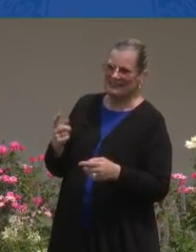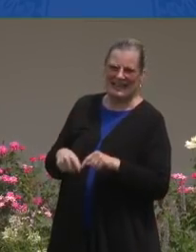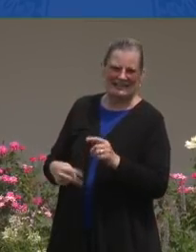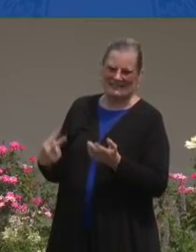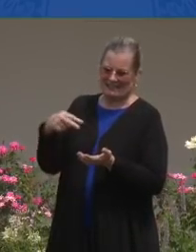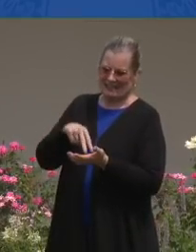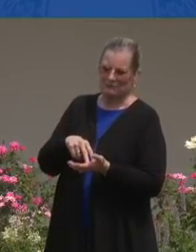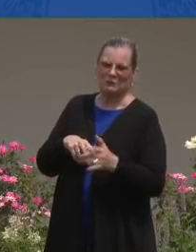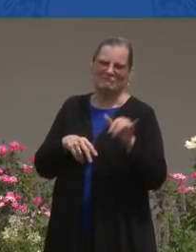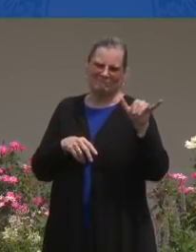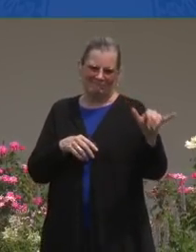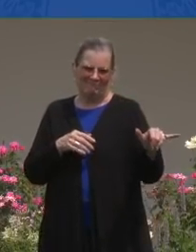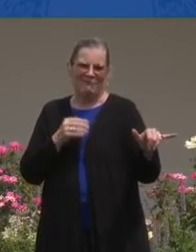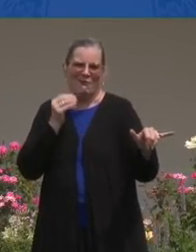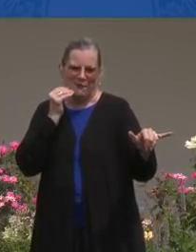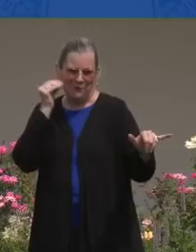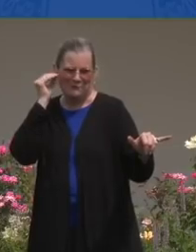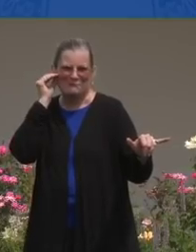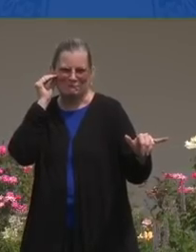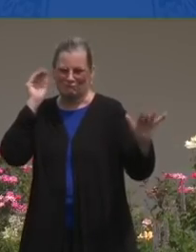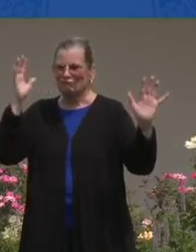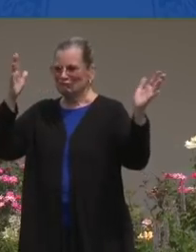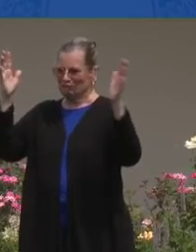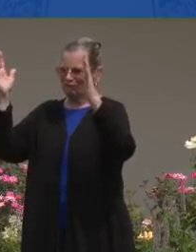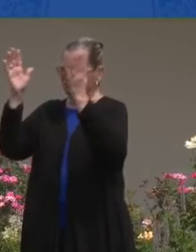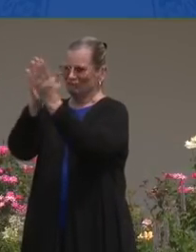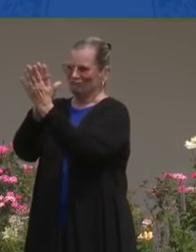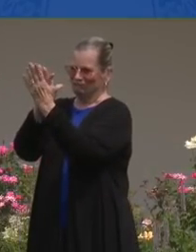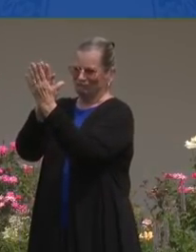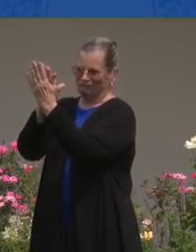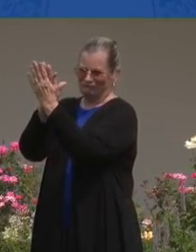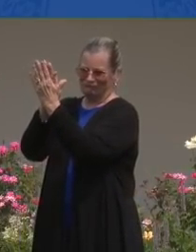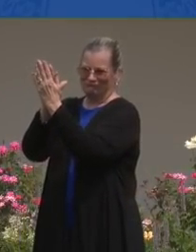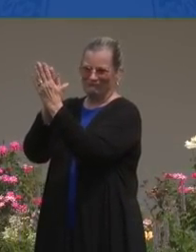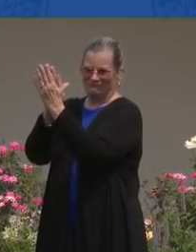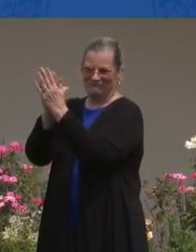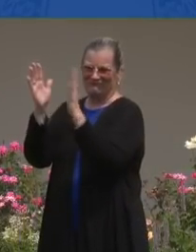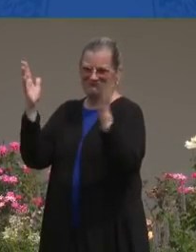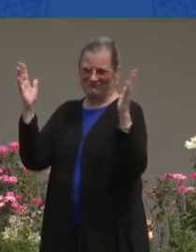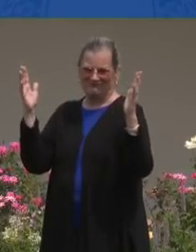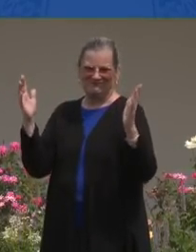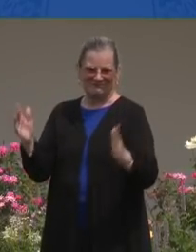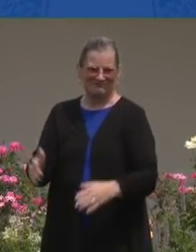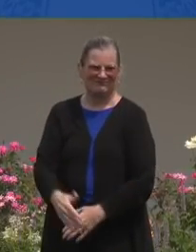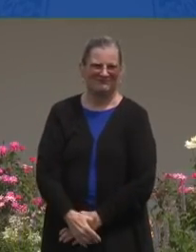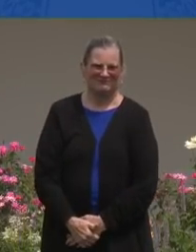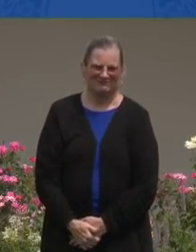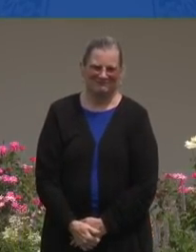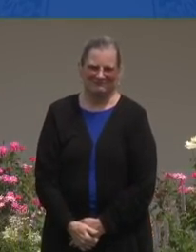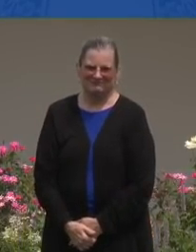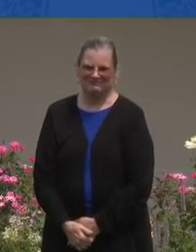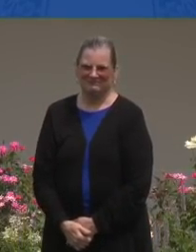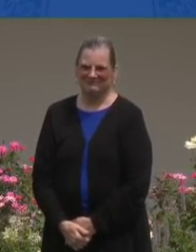But folks give you -- a thank you for what you've done. The second gentleman is here as well.